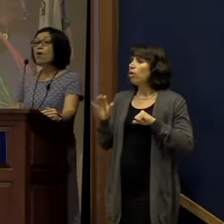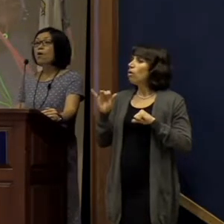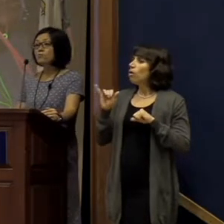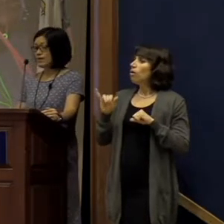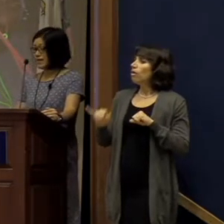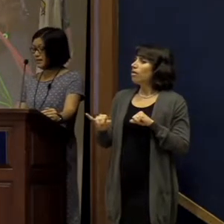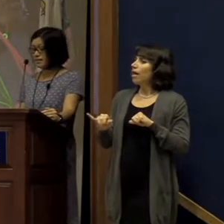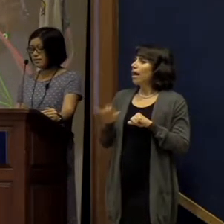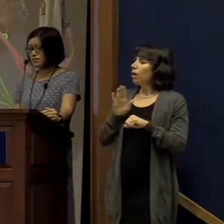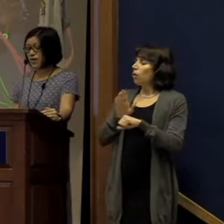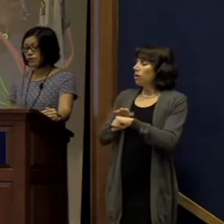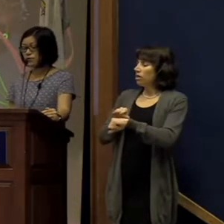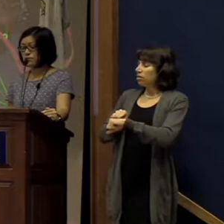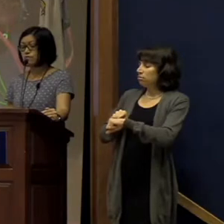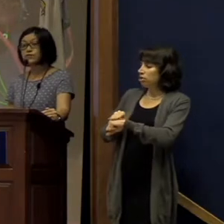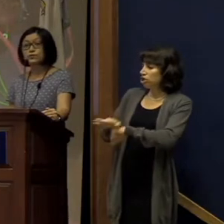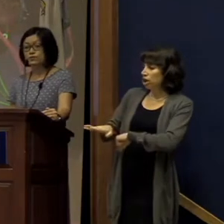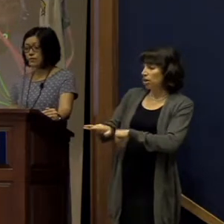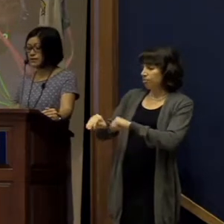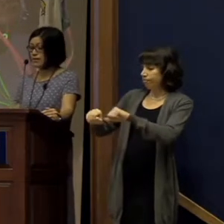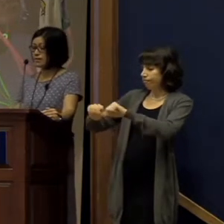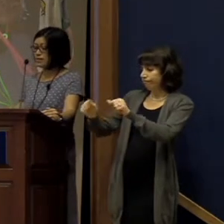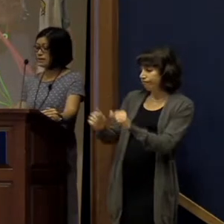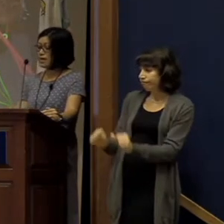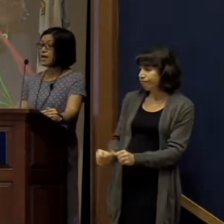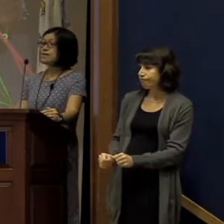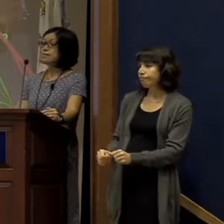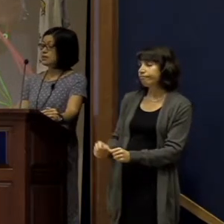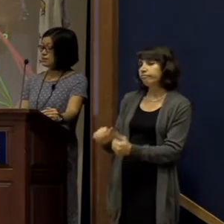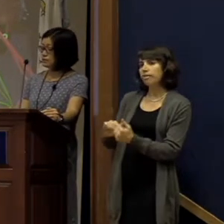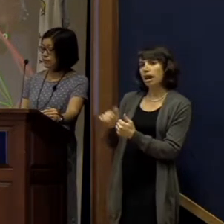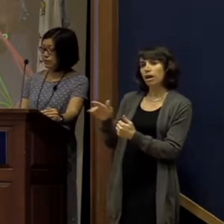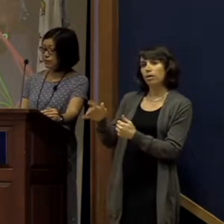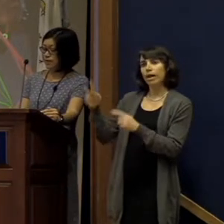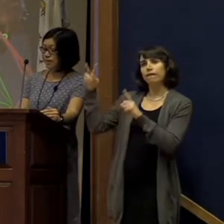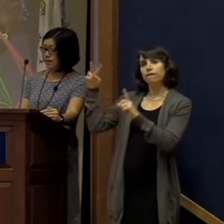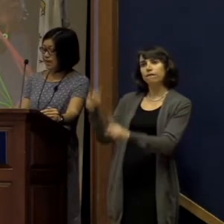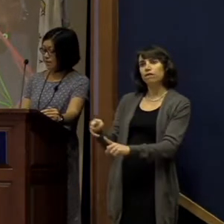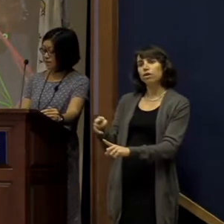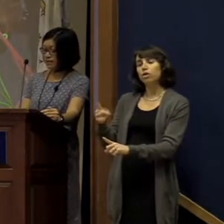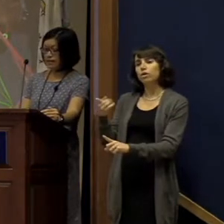Related to how youth view what STEM is and the potential role STEM may have in their lives